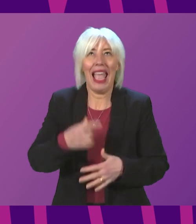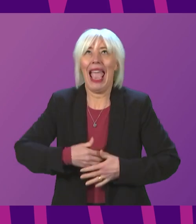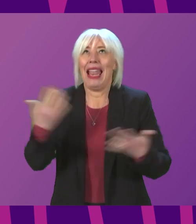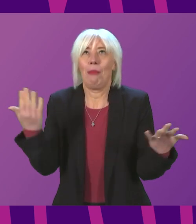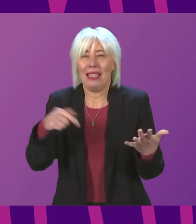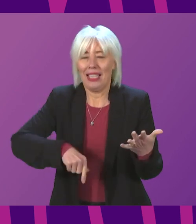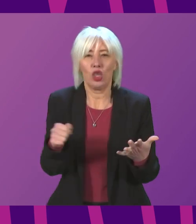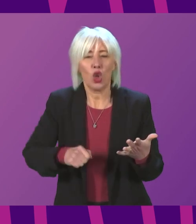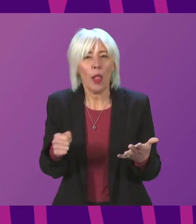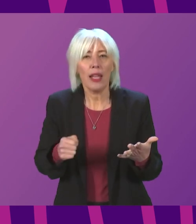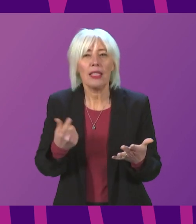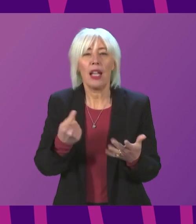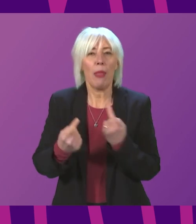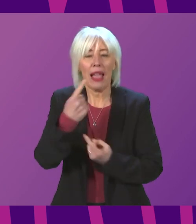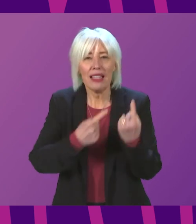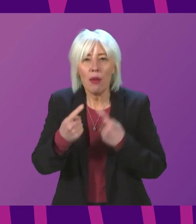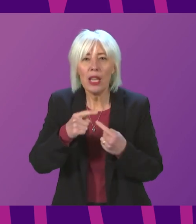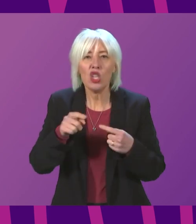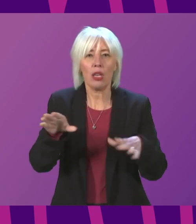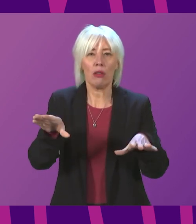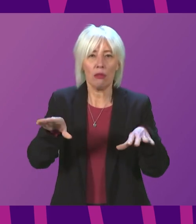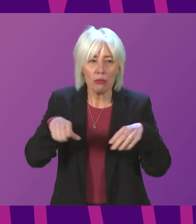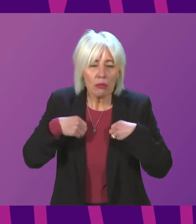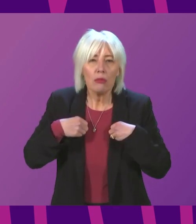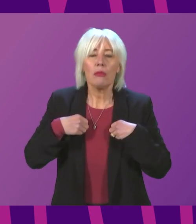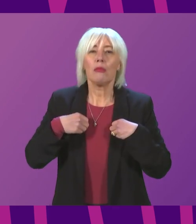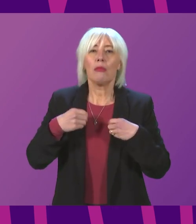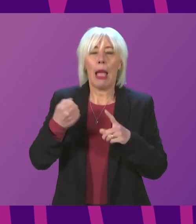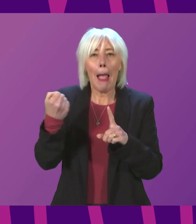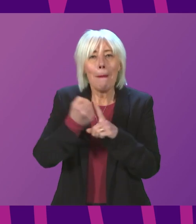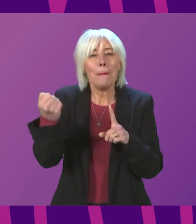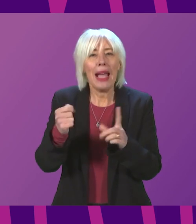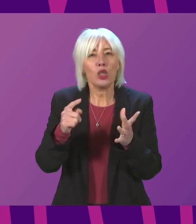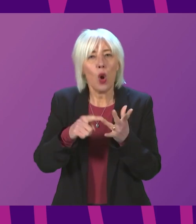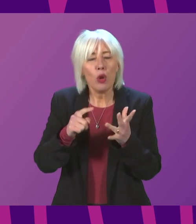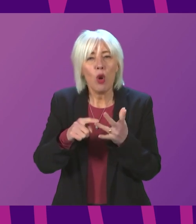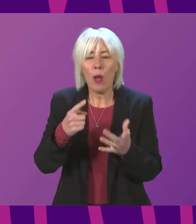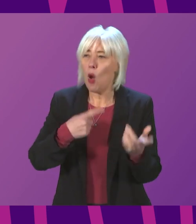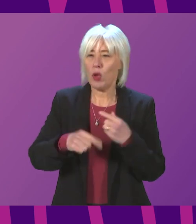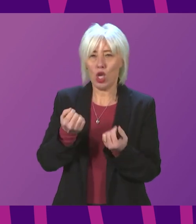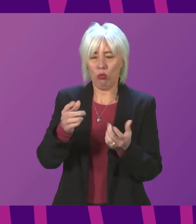We take that data and the evidence of the impact of omicron and apply our judgment to